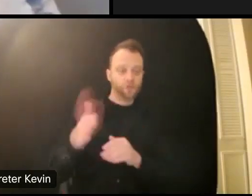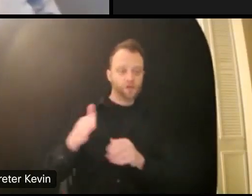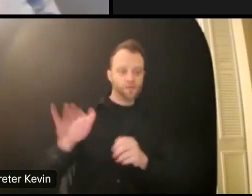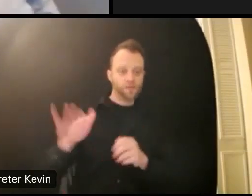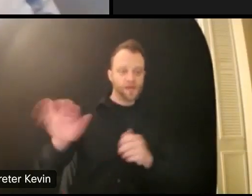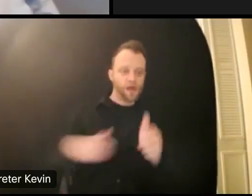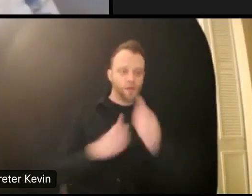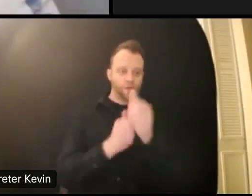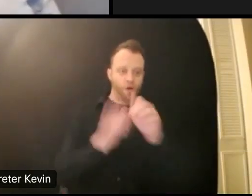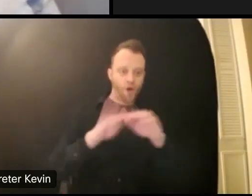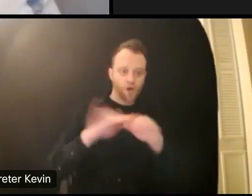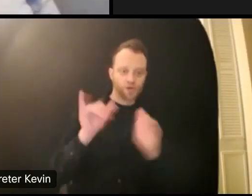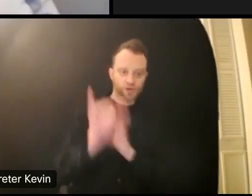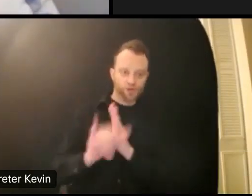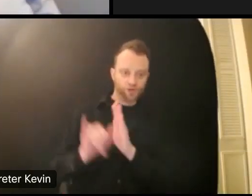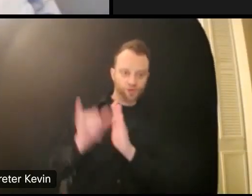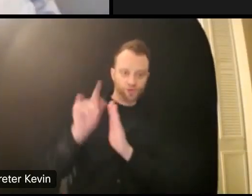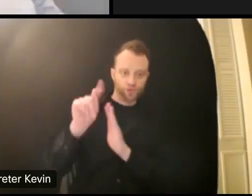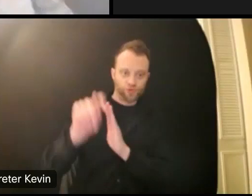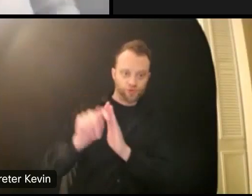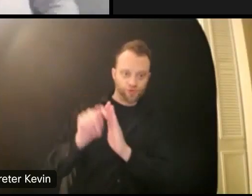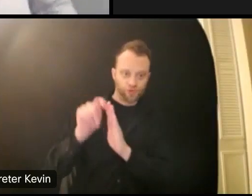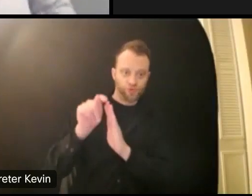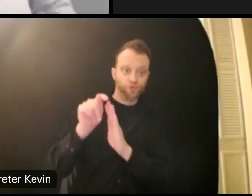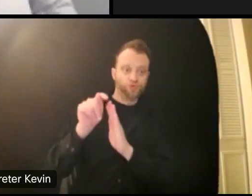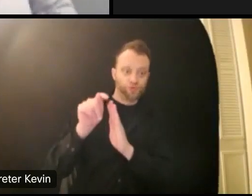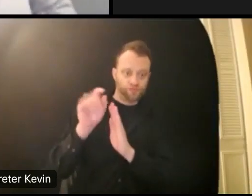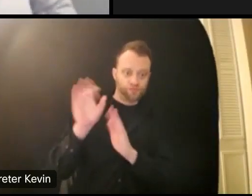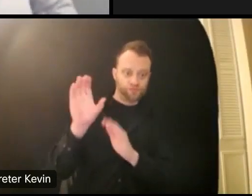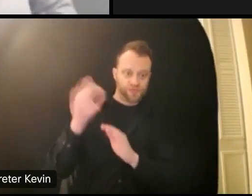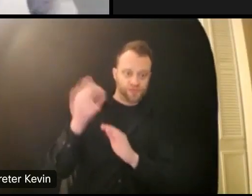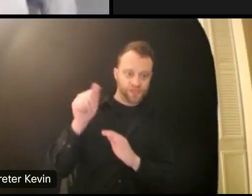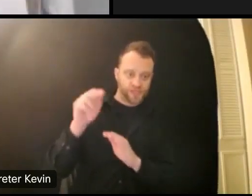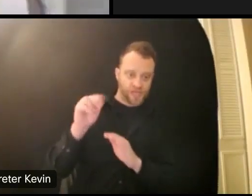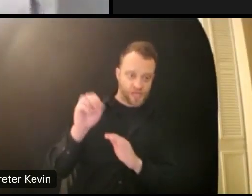It's a good opportunity for you to go to our YouTube channel and see some of our trainings that